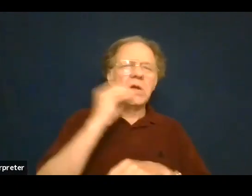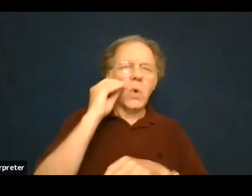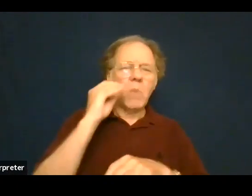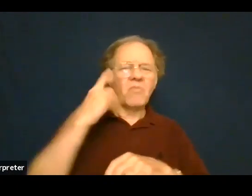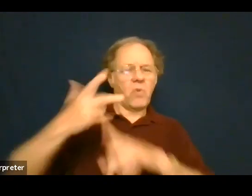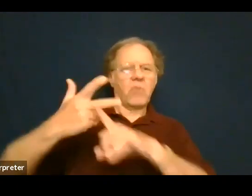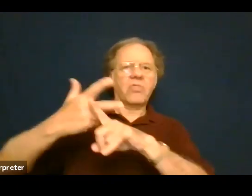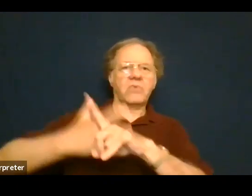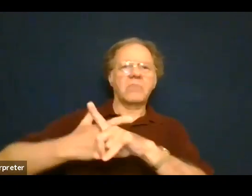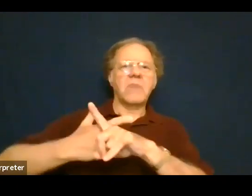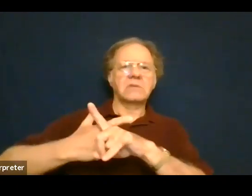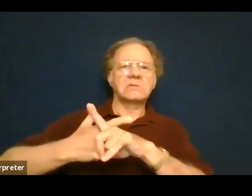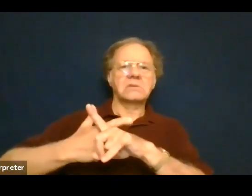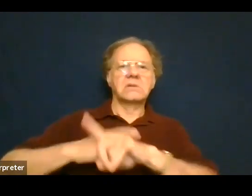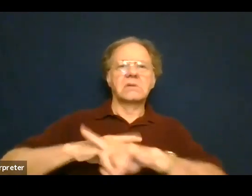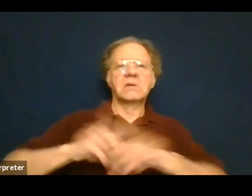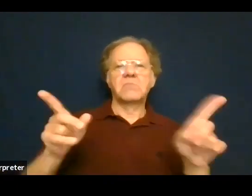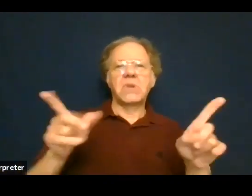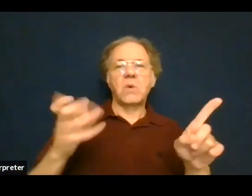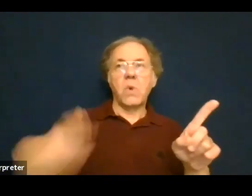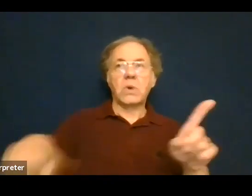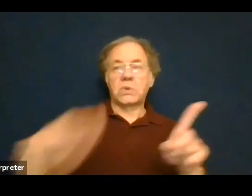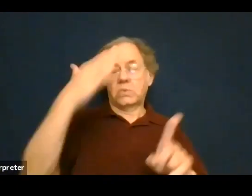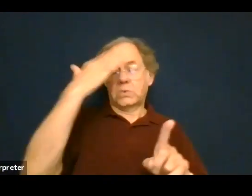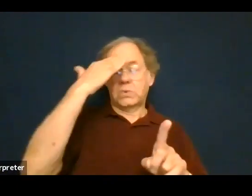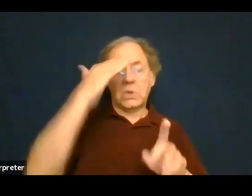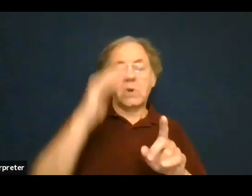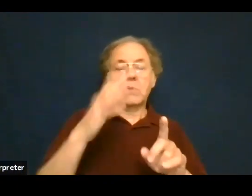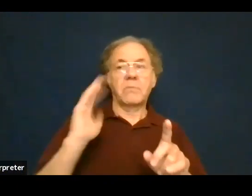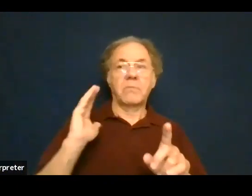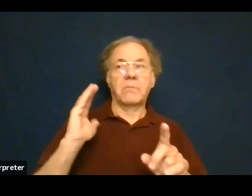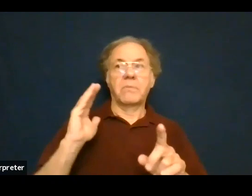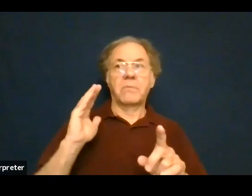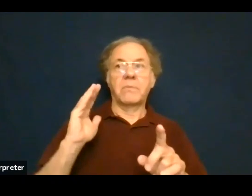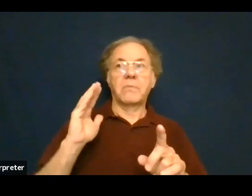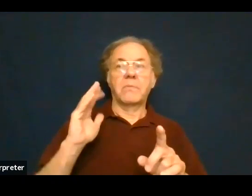But I do want people to know that are in this session that we weren't just sitting at home for three months.